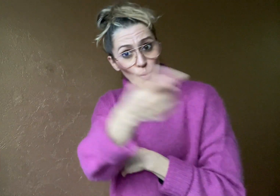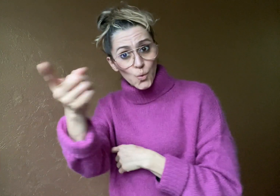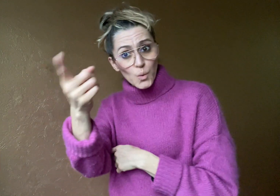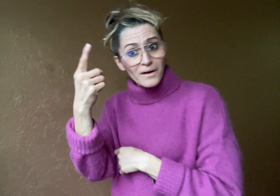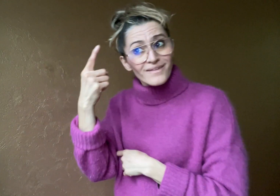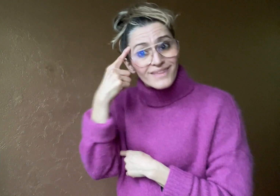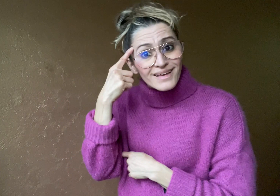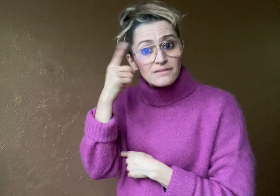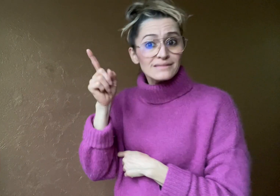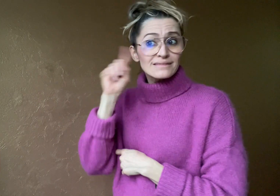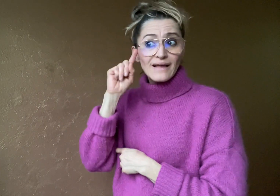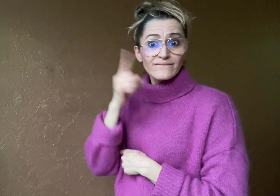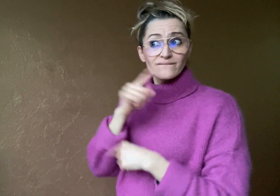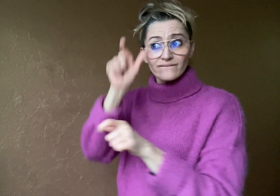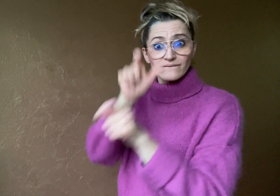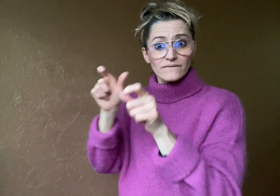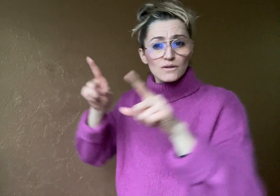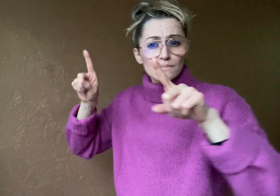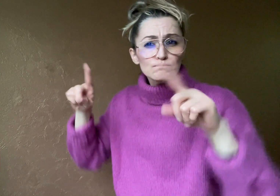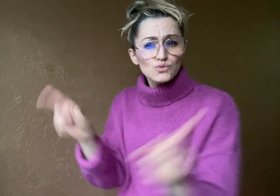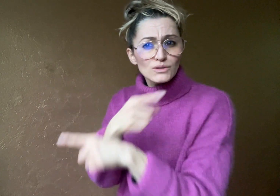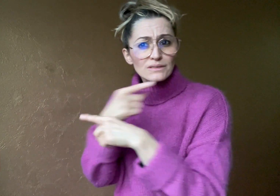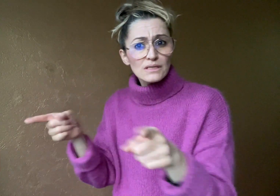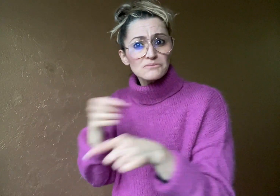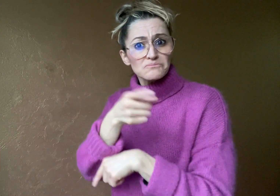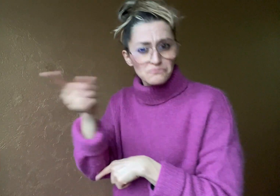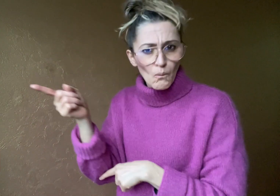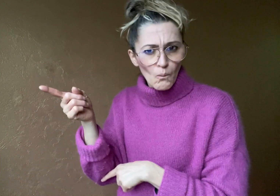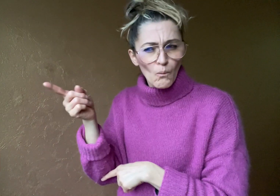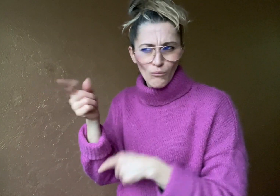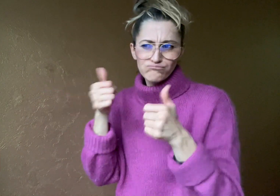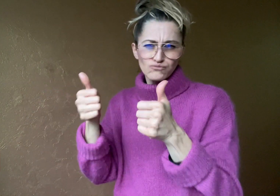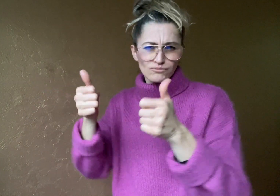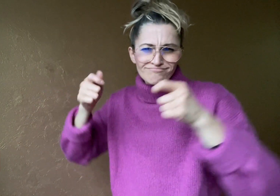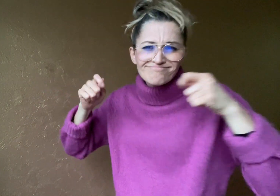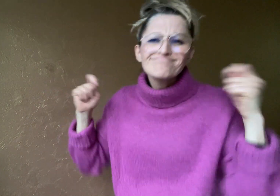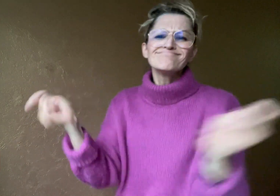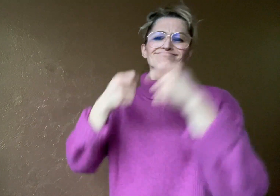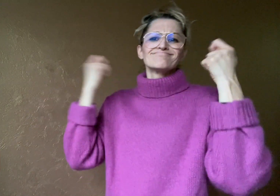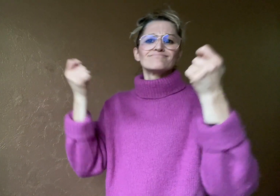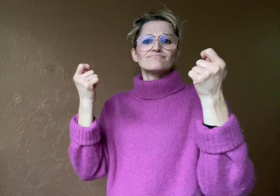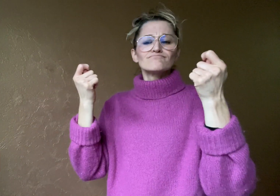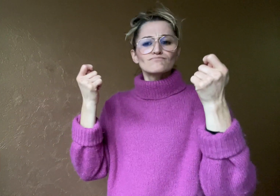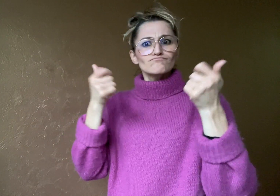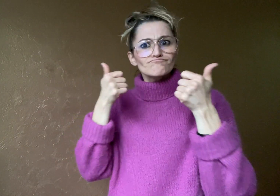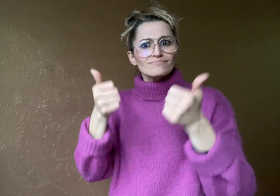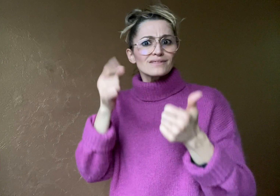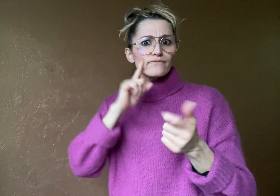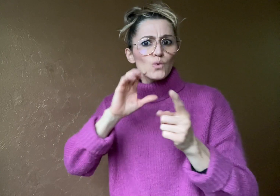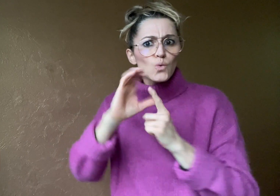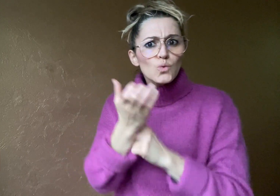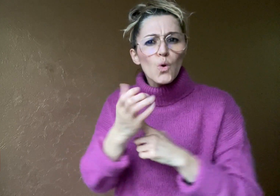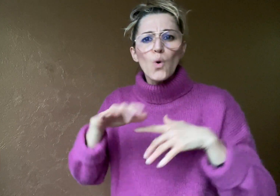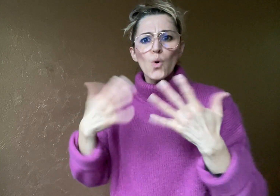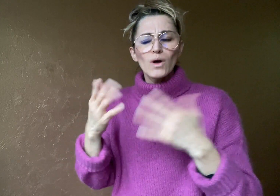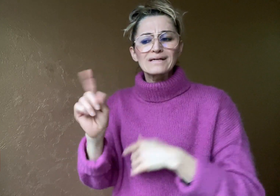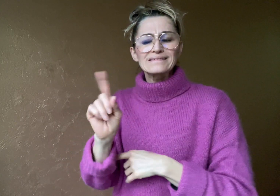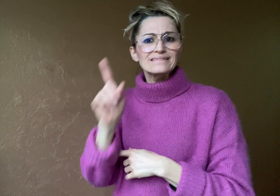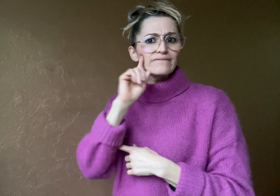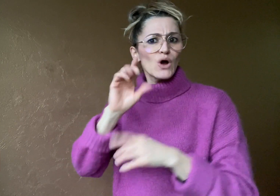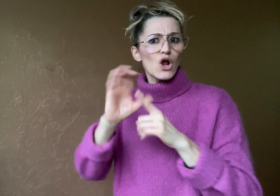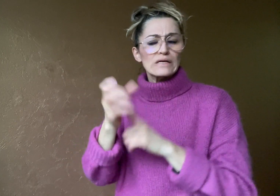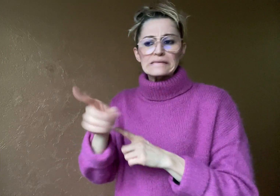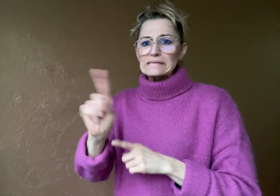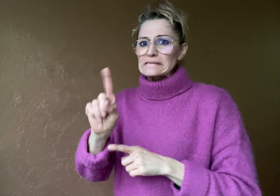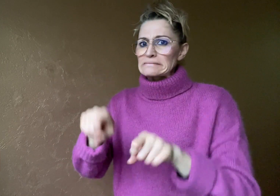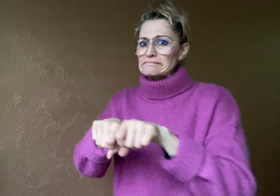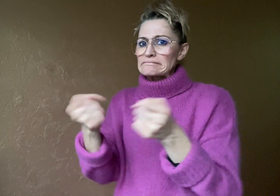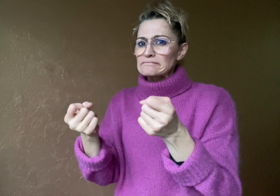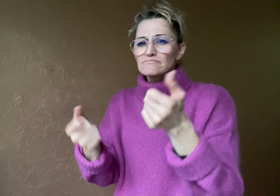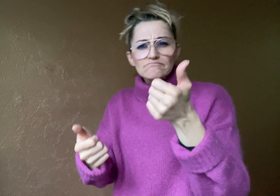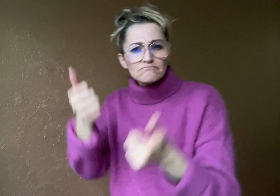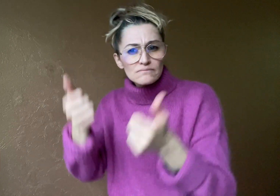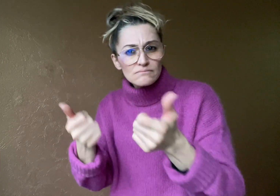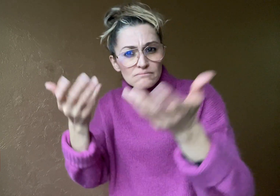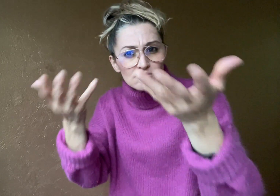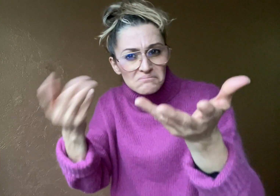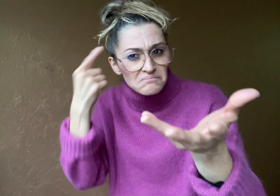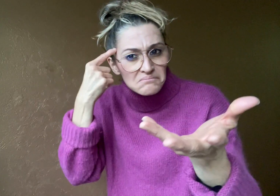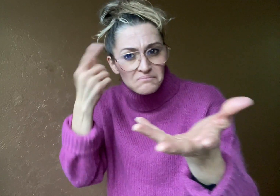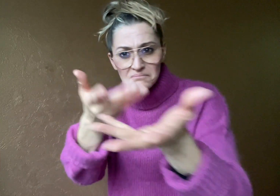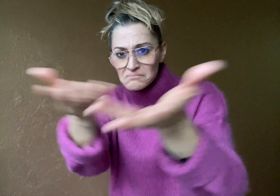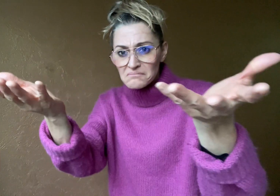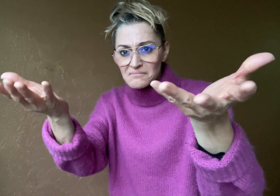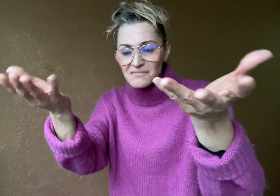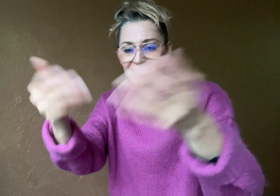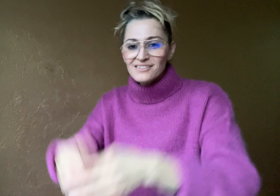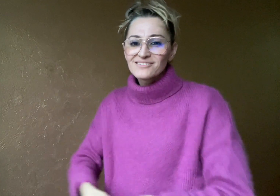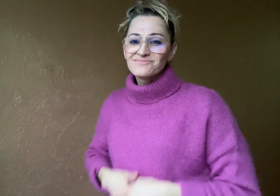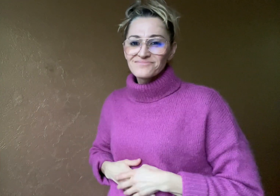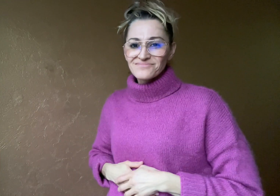Do you think Deaf musicians celebrate or harm Deaf culture?